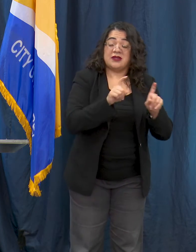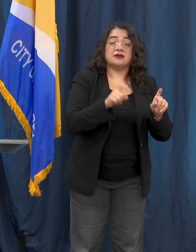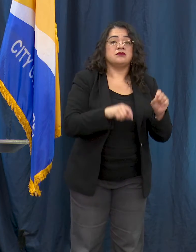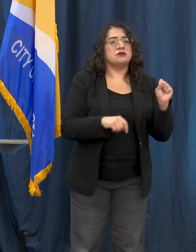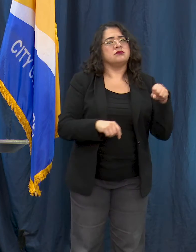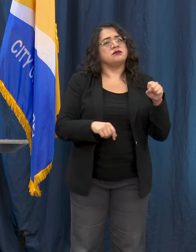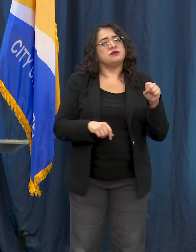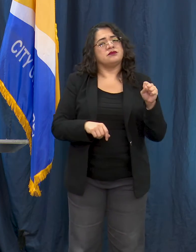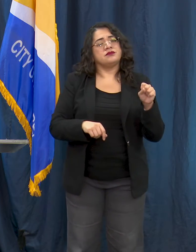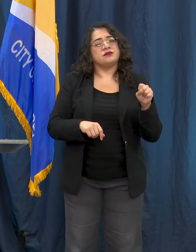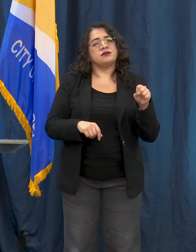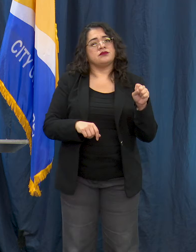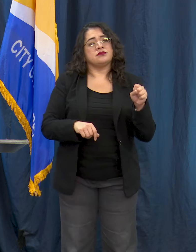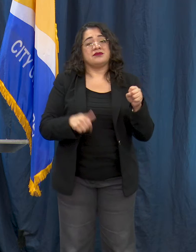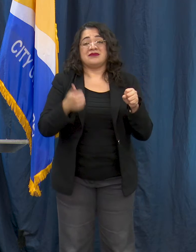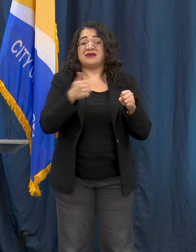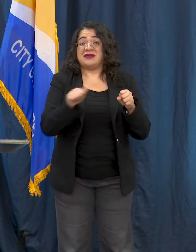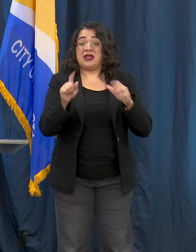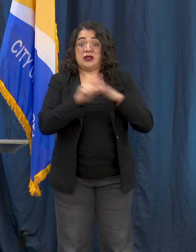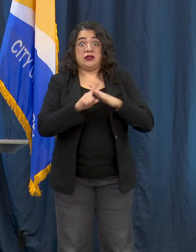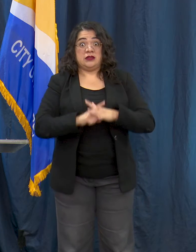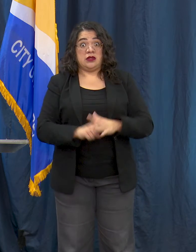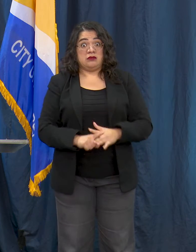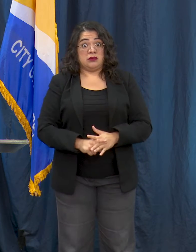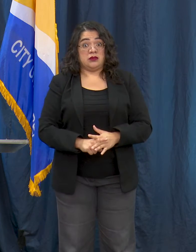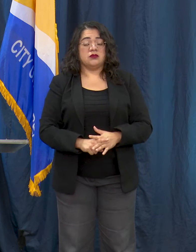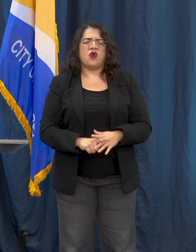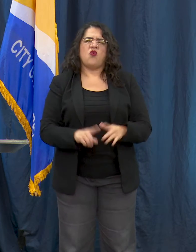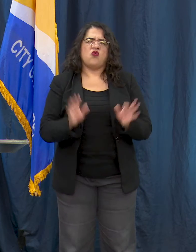have any symptoms whatsoever, I do I advise you